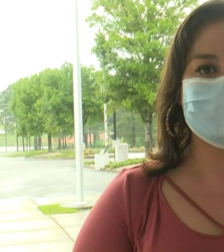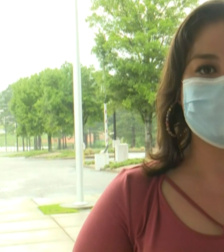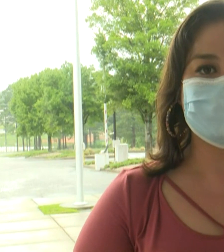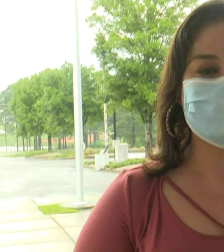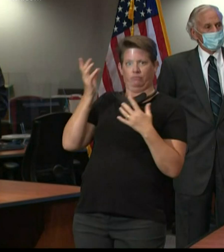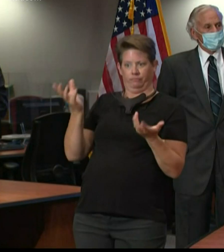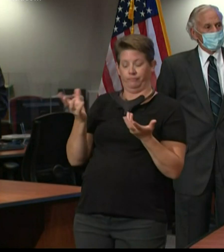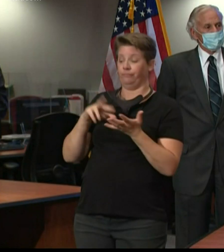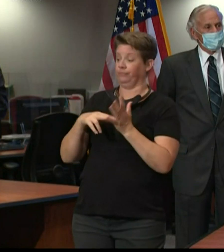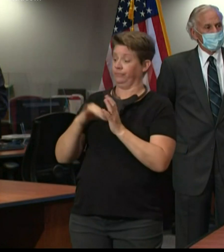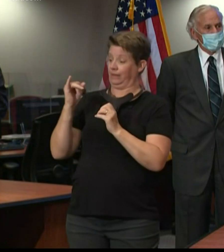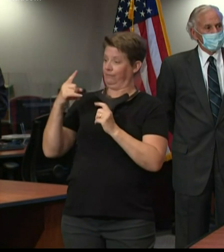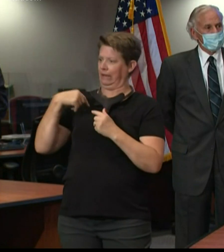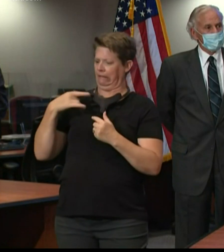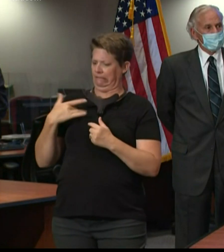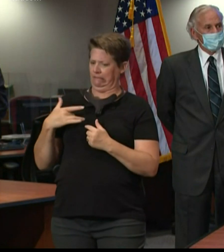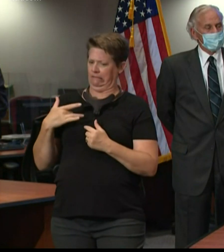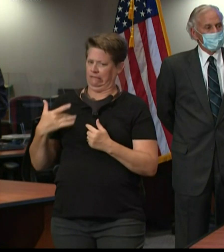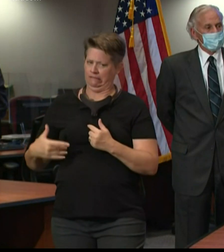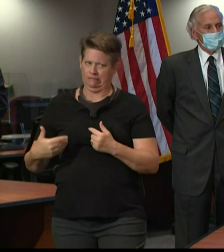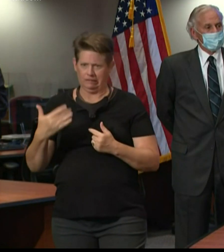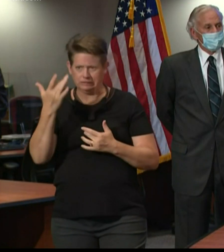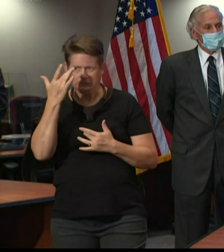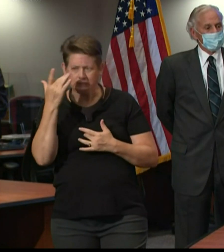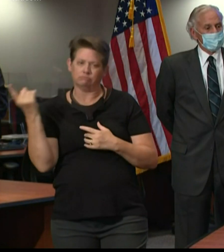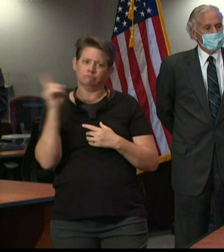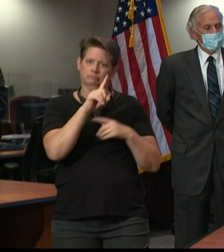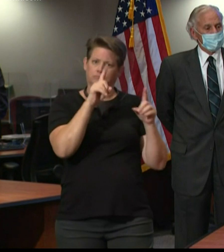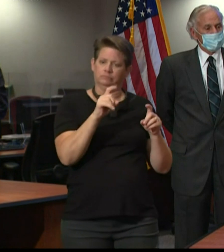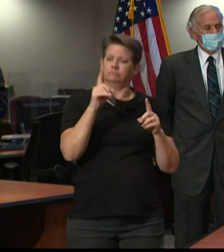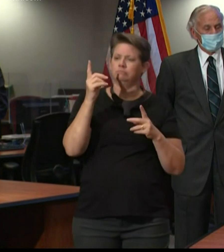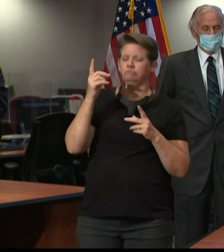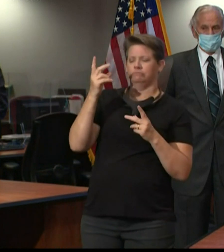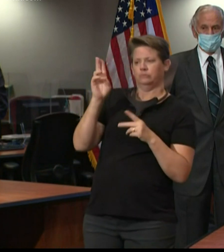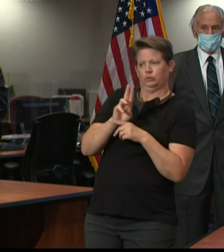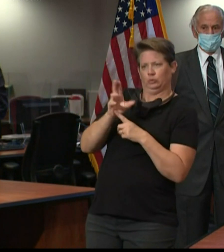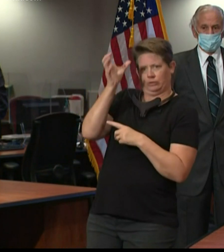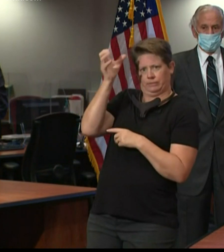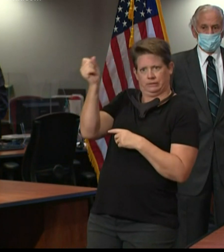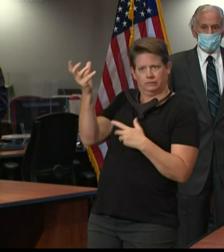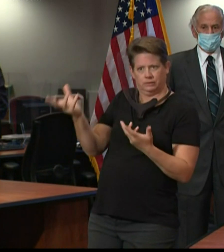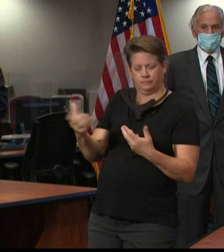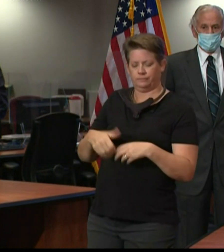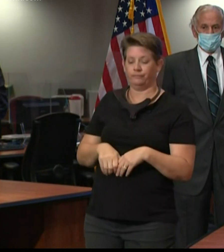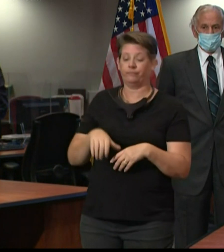ANOTHER THING MENTIONED IN TODAY'S PRESS CONFERENCE. SHE SAID4@ THE CDC ANOTHER THING MENTIONED IN TODAY'S PRESS CONFERENCE. SHE SAID4@ THE CDC HAS ANOTHER THING MENTIONED IN TODAY'S PRESS CONFERENCE. SHE SAID4@ THE CDC HAS NEW ANOTHER THING MENTIONED IN TODAY'S PRESS CONFERENCE. SHE SAID4@ THE CDC HAS NEW GUID TODAY'S PRESS CONFERENCE. SHE SAID4@ THE CDC HAS NEW GUID TODAY'S PRESS CONFERENCE. SHE SAID4@ THE CDC HAS NEW GUID LEADERSHIPS TODAY'S PRESS CONFERENCE. SHE SAID4@ THE CDC HAS NEW GUID LEADERSHIPS FOR TODAY'S PRESS CONFERENCE. SHE SAID4@ THE CDC HAS NEW GUID LEADERSHIPS FOR COVID-194@ SHE SAID4@ THE CDC HAS NEW GUID LEADERSHIPS FOR COVID-194@ SHE SAID4@ THE CDC HAS NEW GUID LEADERSHIPS FOR COVID-194@ PATIENTS SHE SAID4@ THE CDC HAS NEW GUID LEADERSHIPS FOR COVID-194@ PATIENTS IN SHE SAID4@ THE CDC HAS NEW GUID LEADERSHIPS FOR COVID-194@ PATIENTS IN 4@ISOLATION. LEADERSHIPS FOR COVID-194@ PATIENTS IN 4@ISOLATION. LEADERSHIPS FOR COVID-194@ PATIENTS IN 4@ISOLATION. >>